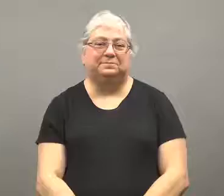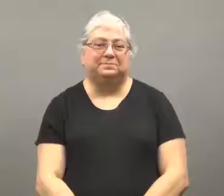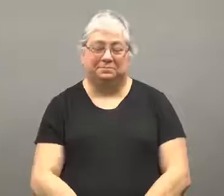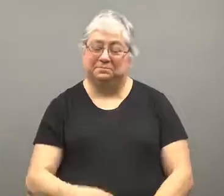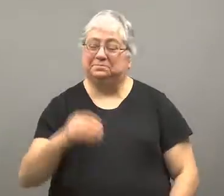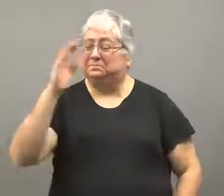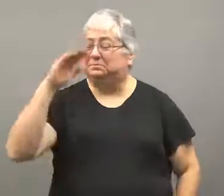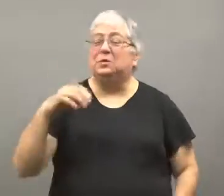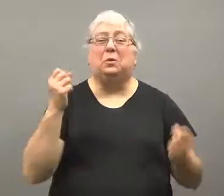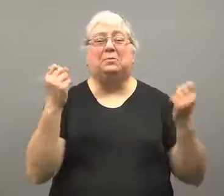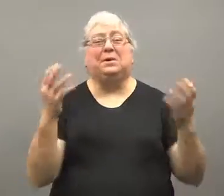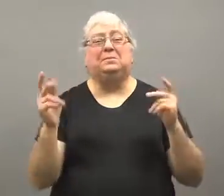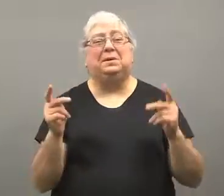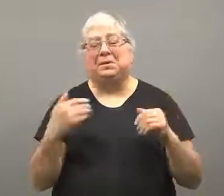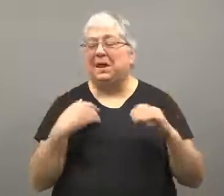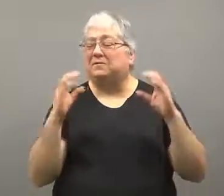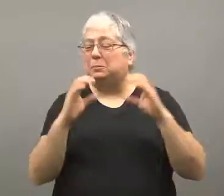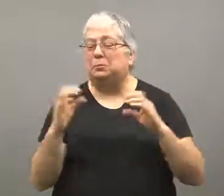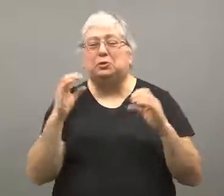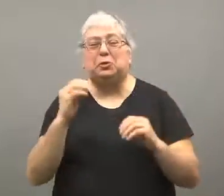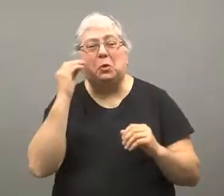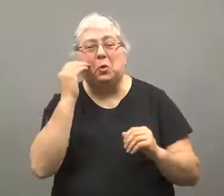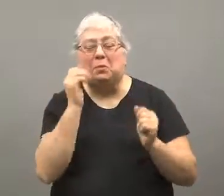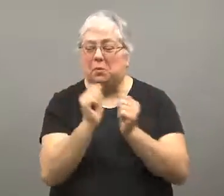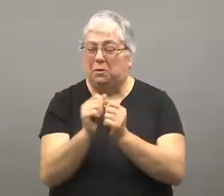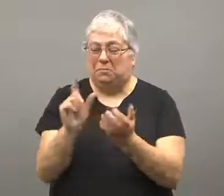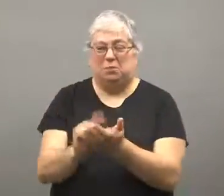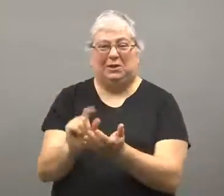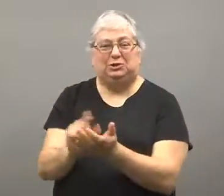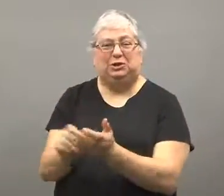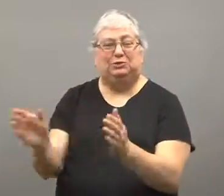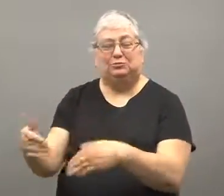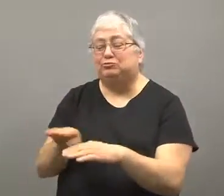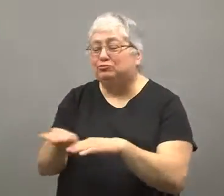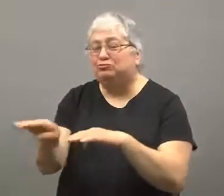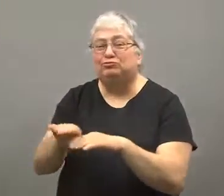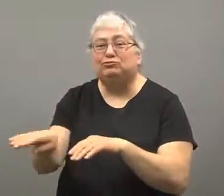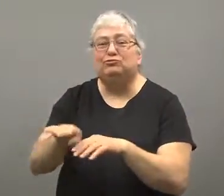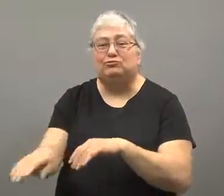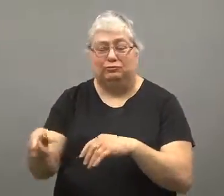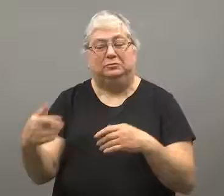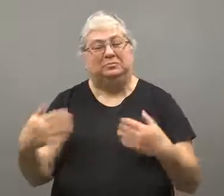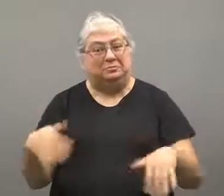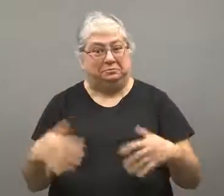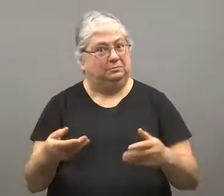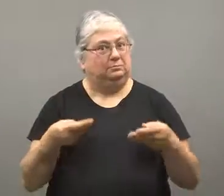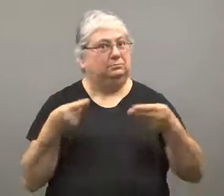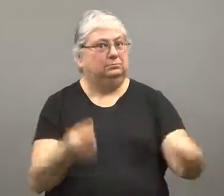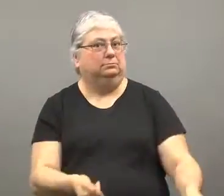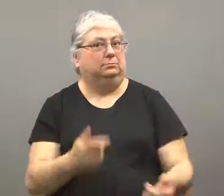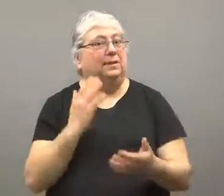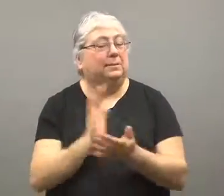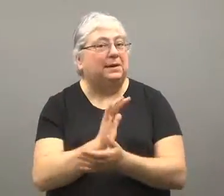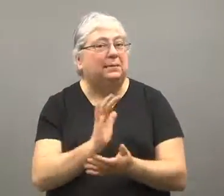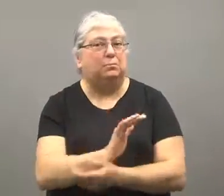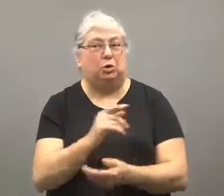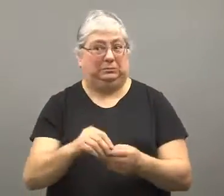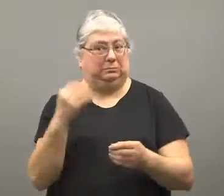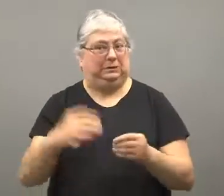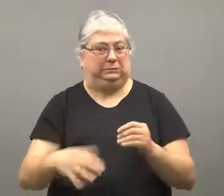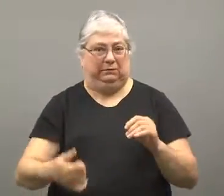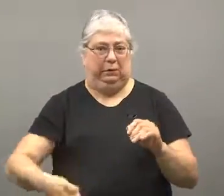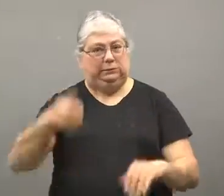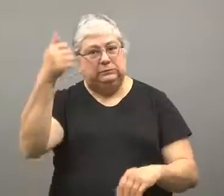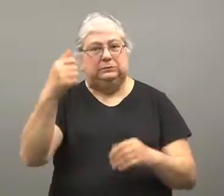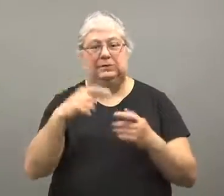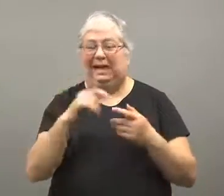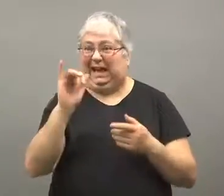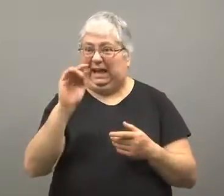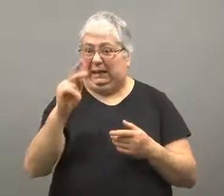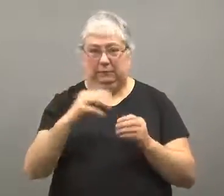A lot of people have home computers with printers.